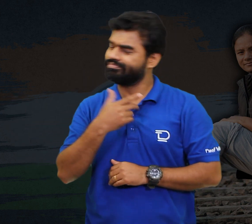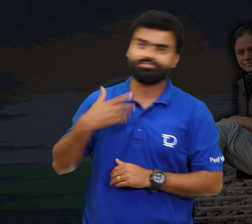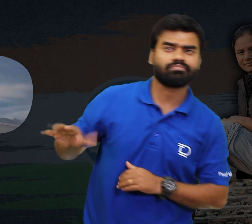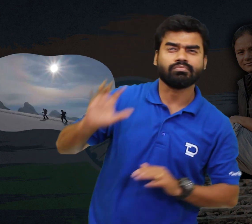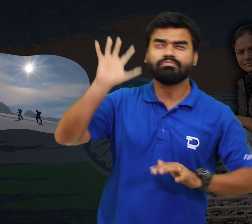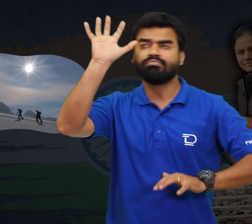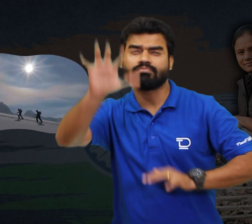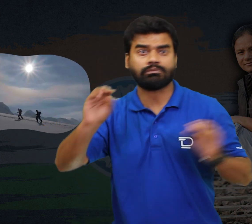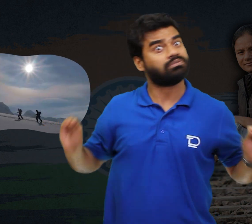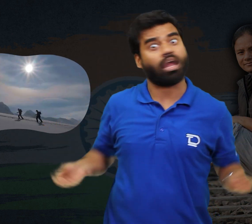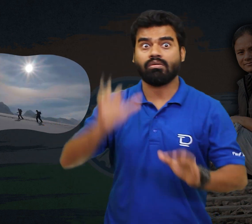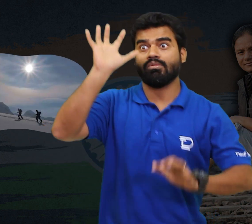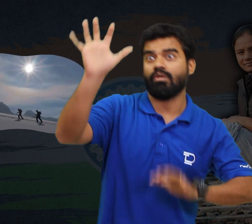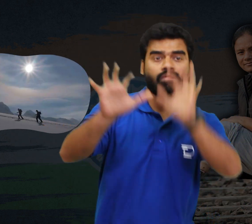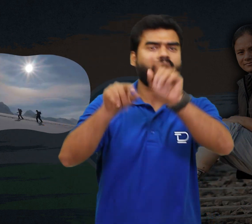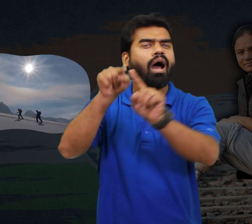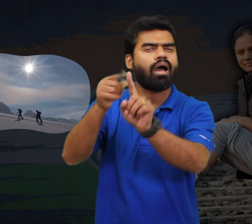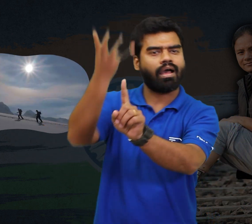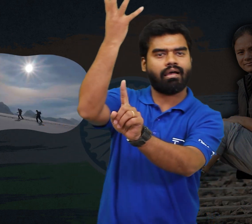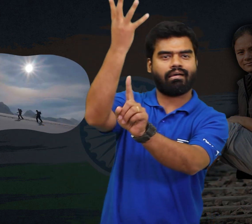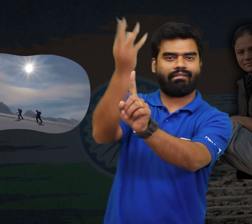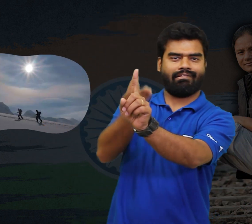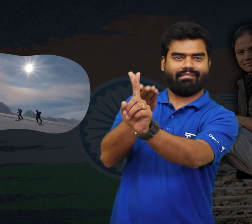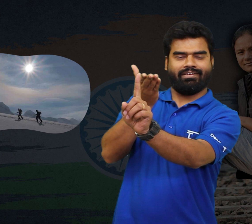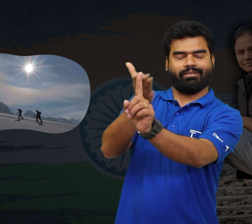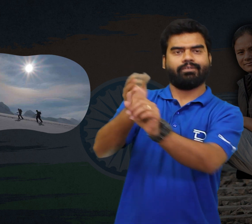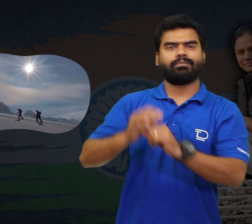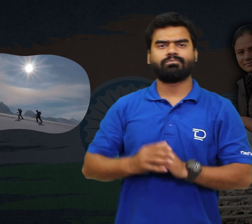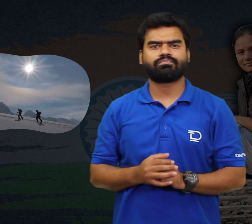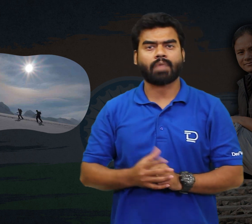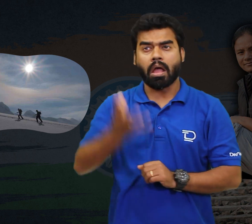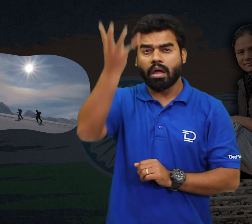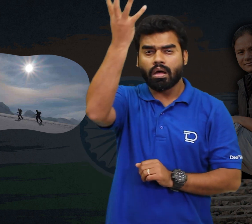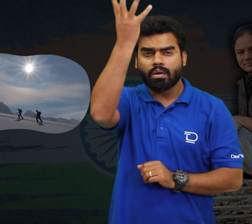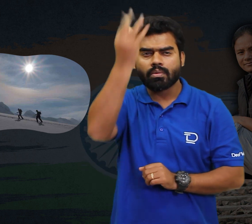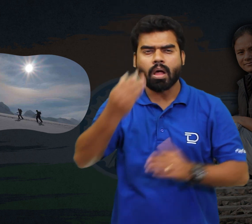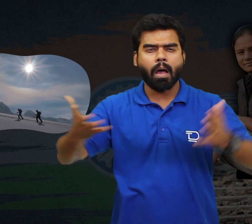But she started climbing.